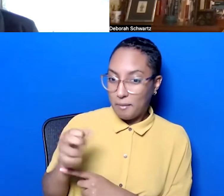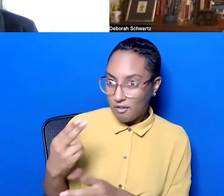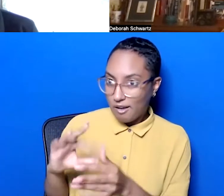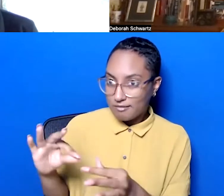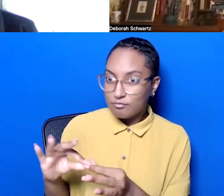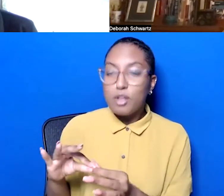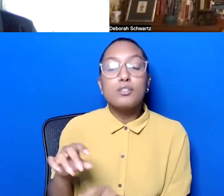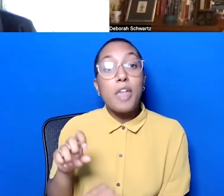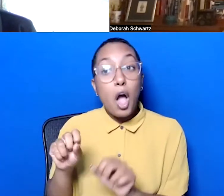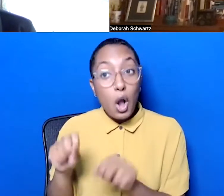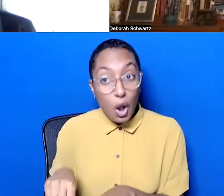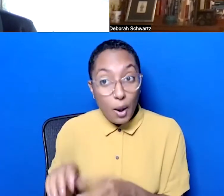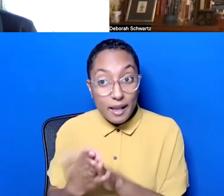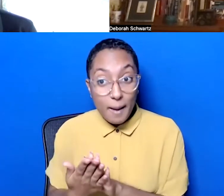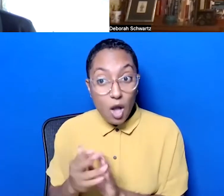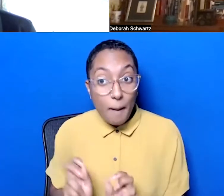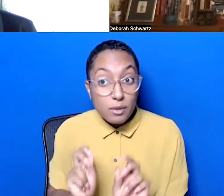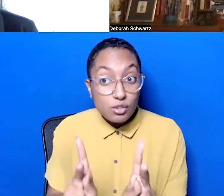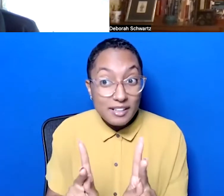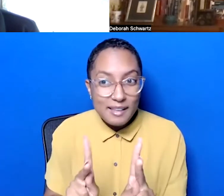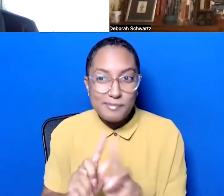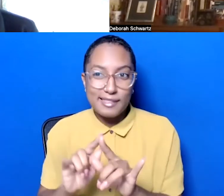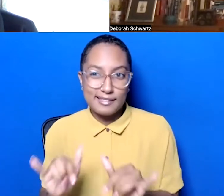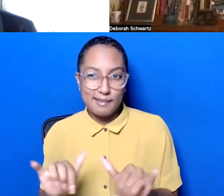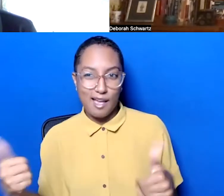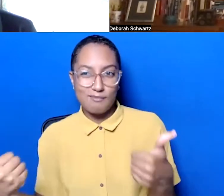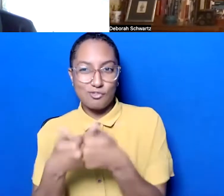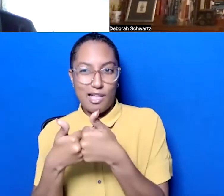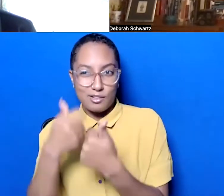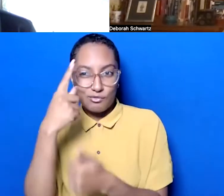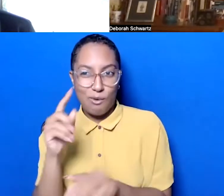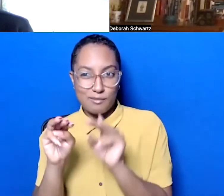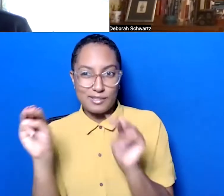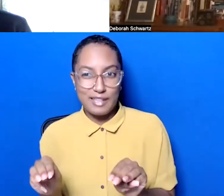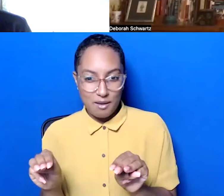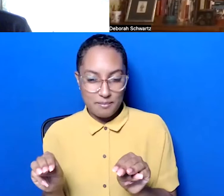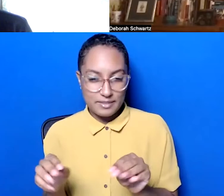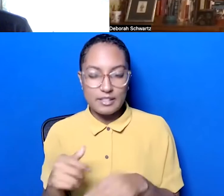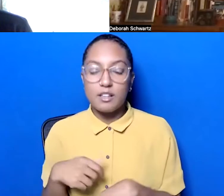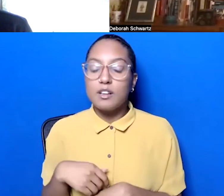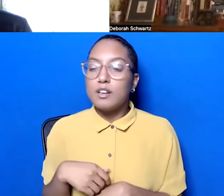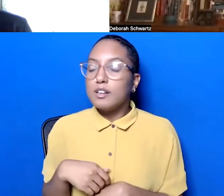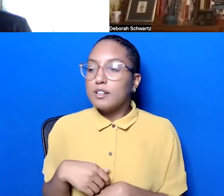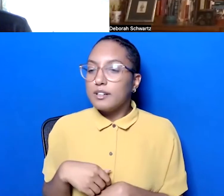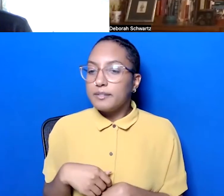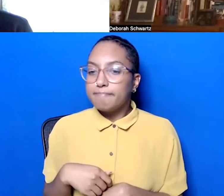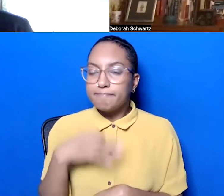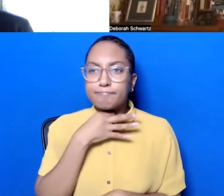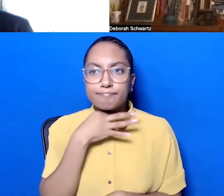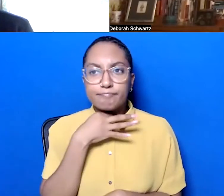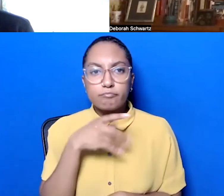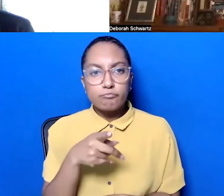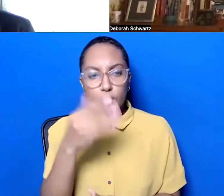a challenge for museums. Are there examples you can think of where museums have been